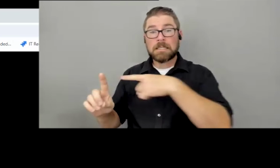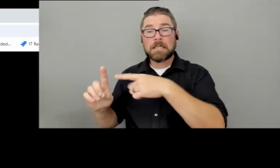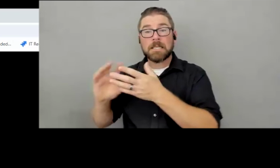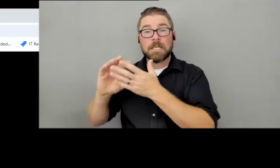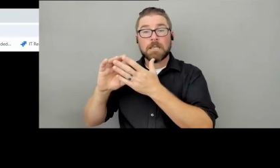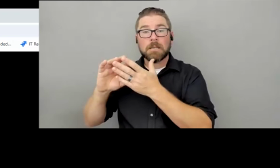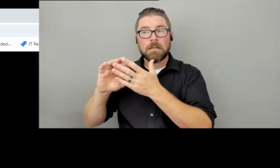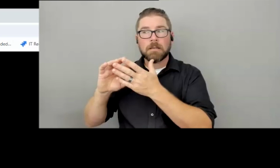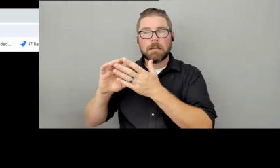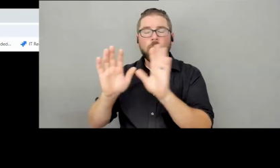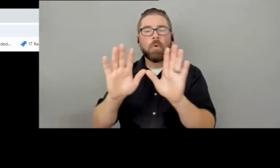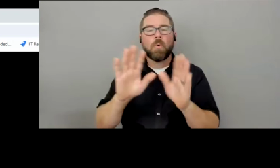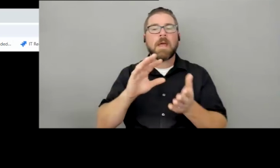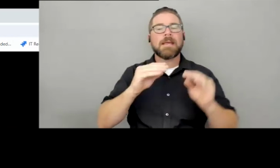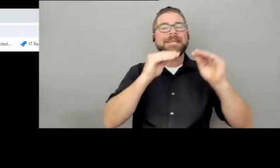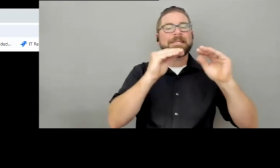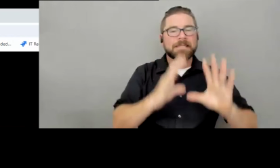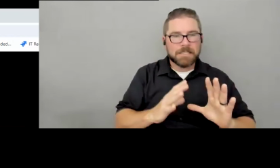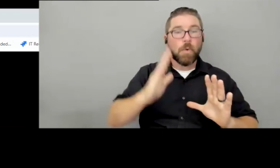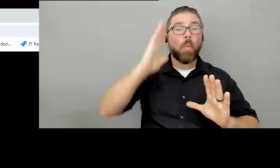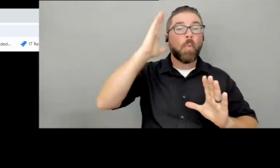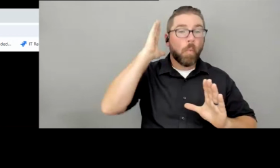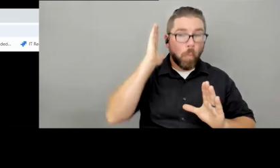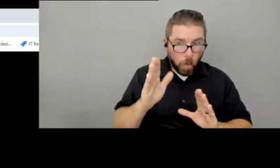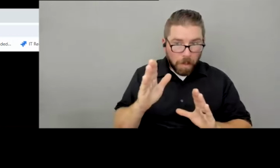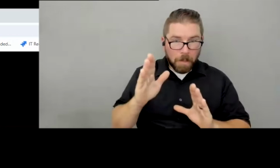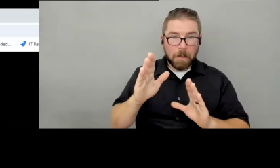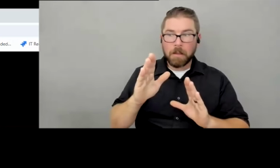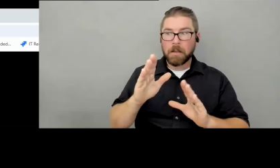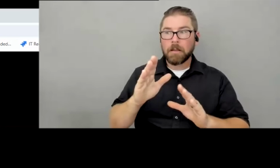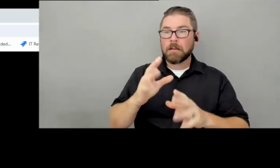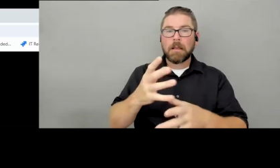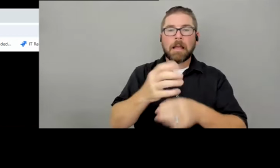So just to make sure on the counselor side that when you do check this button